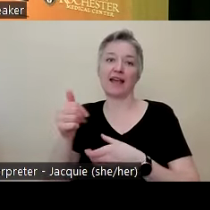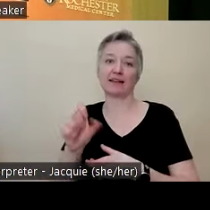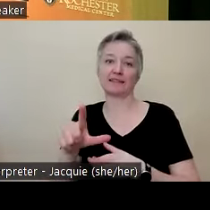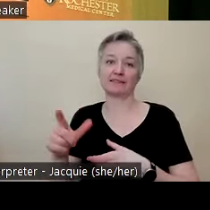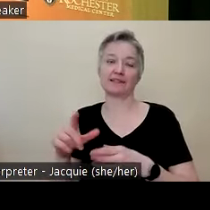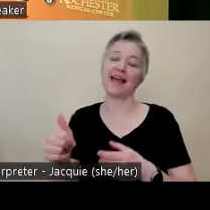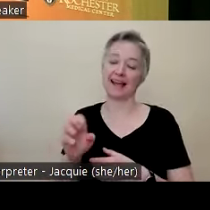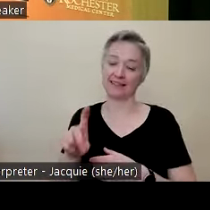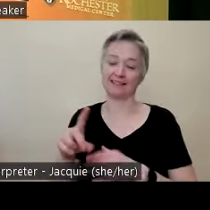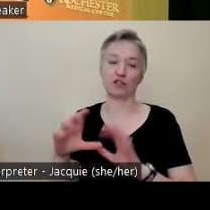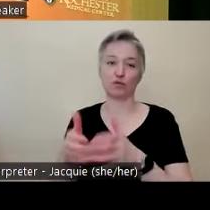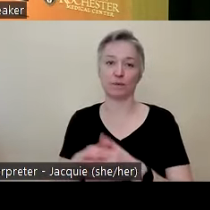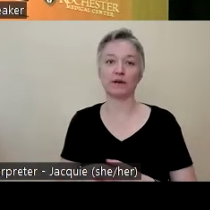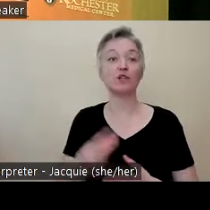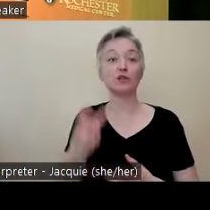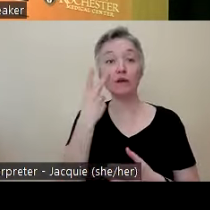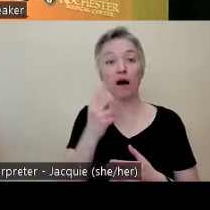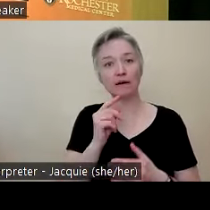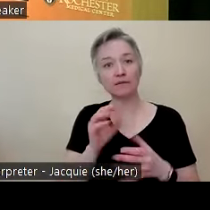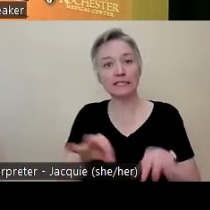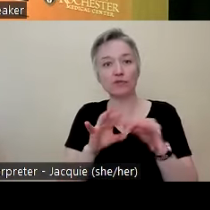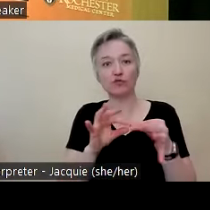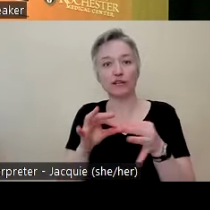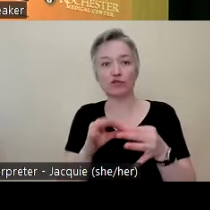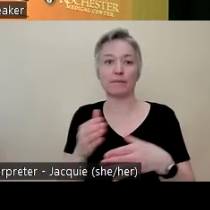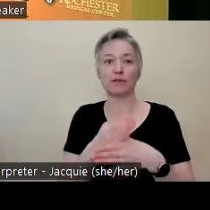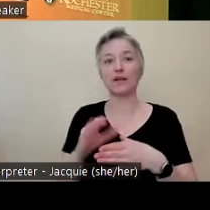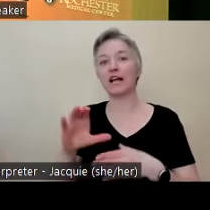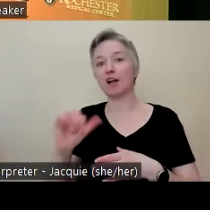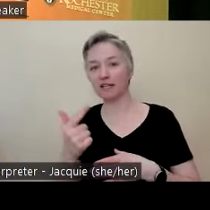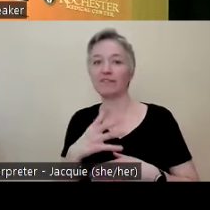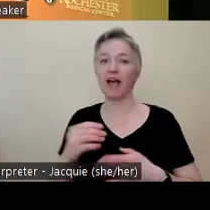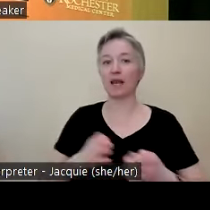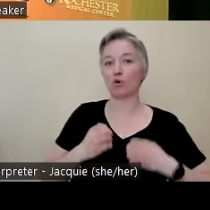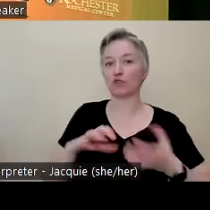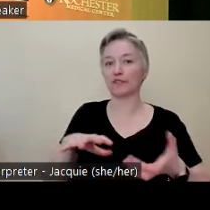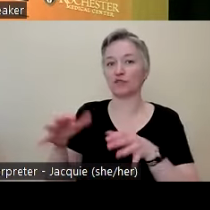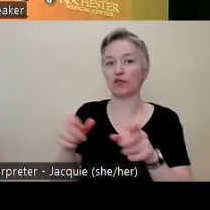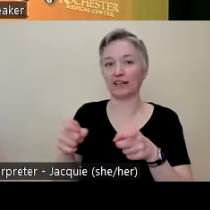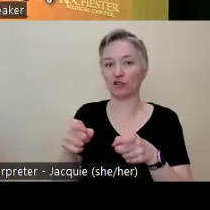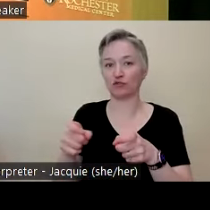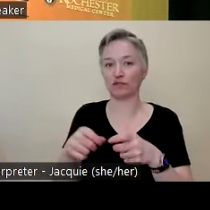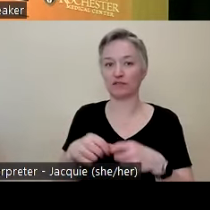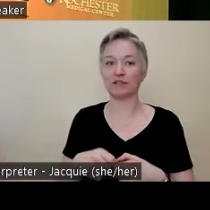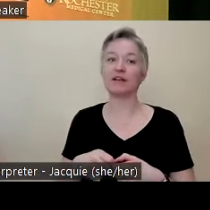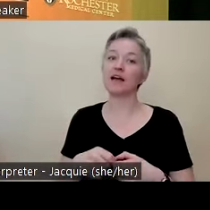between cognitive and emotion disregulation with significant moderation by group but it was a